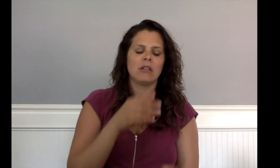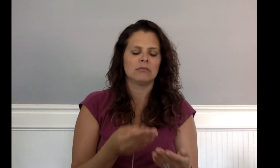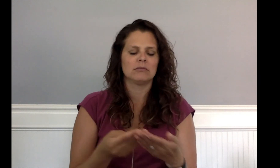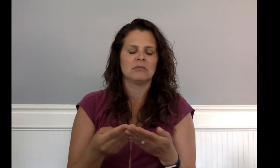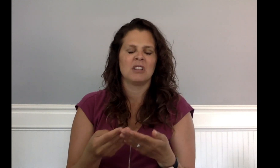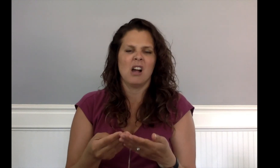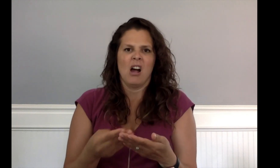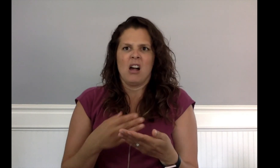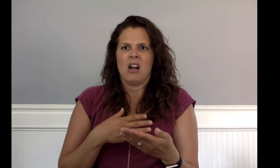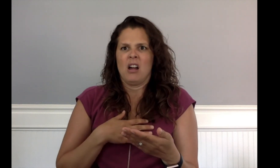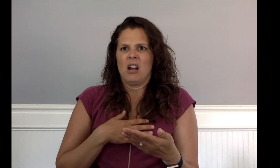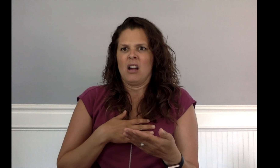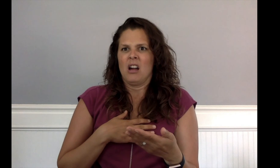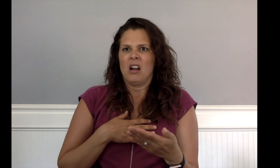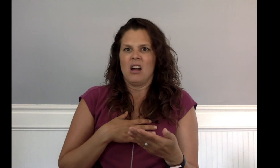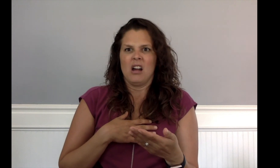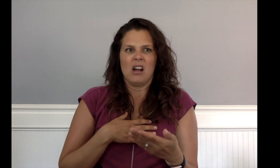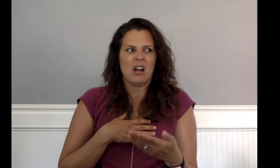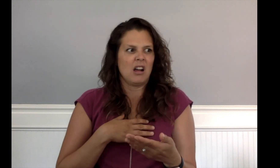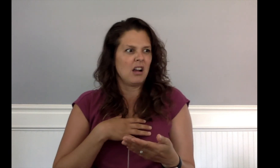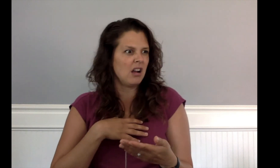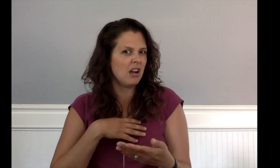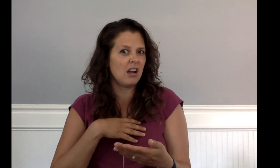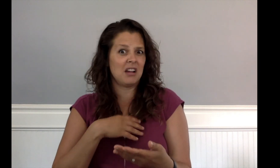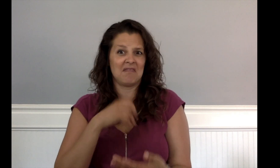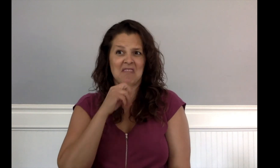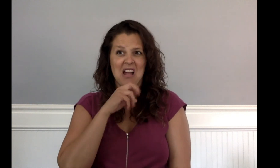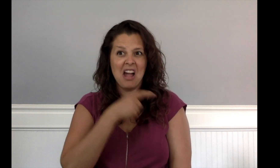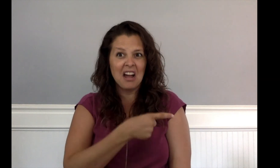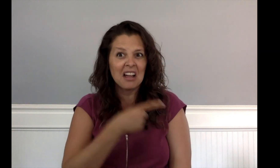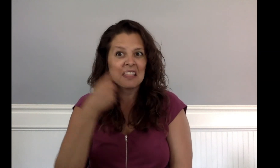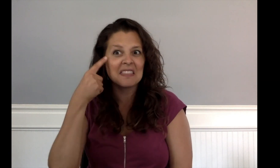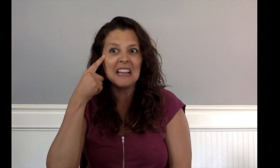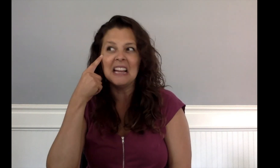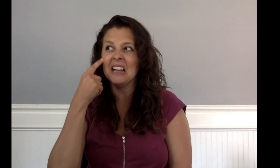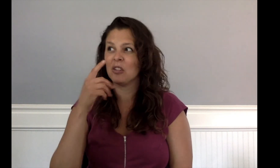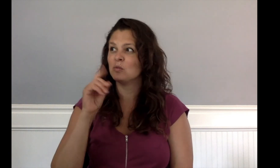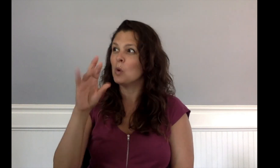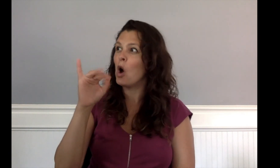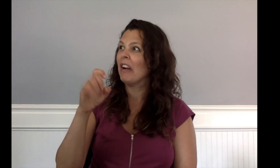Frog gasped. Charlie could tell Frog was thinking,